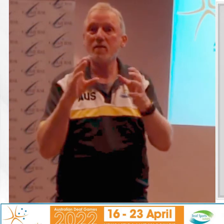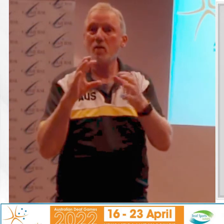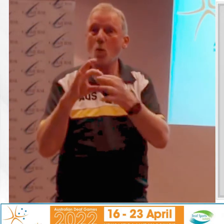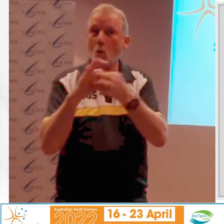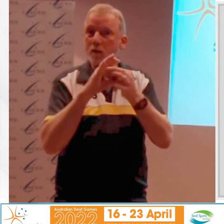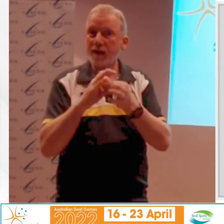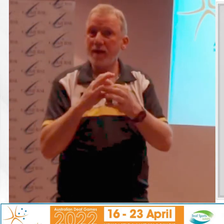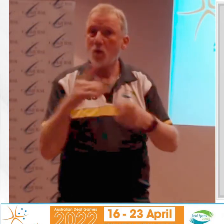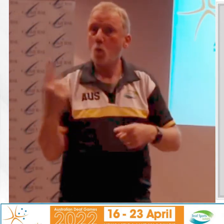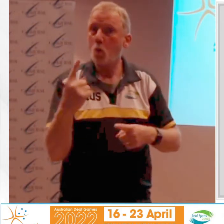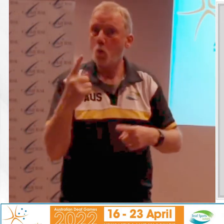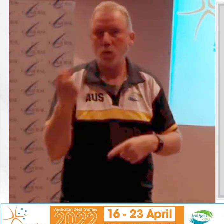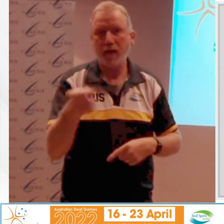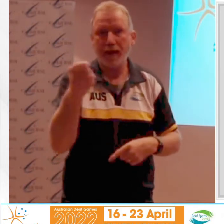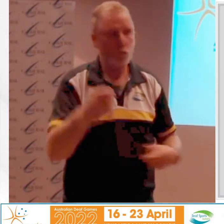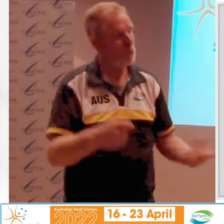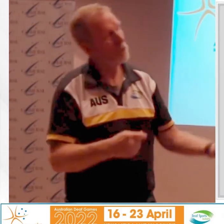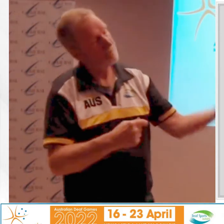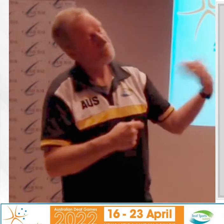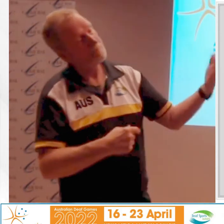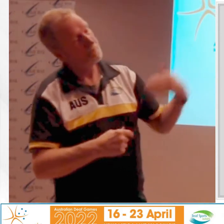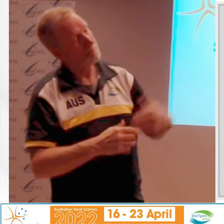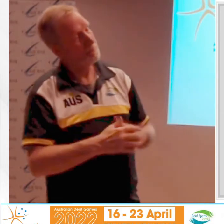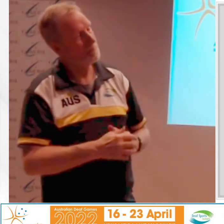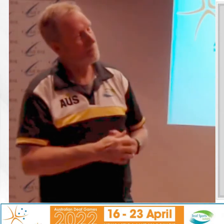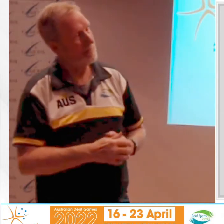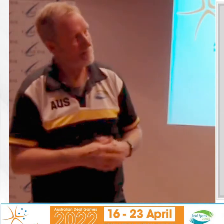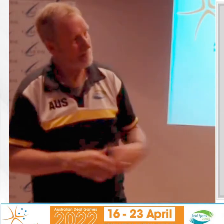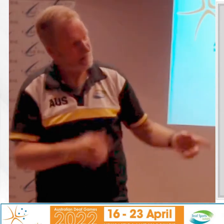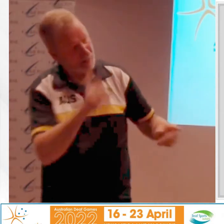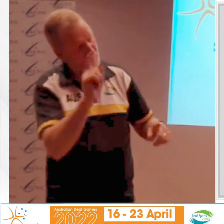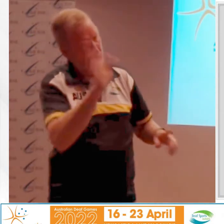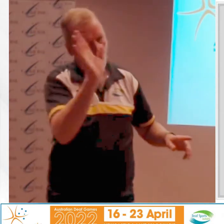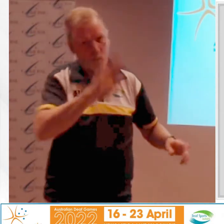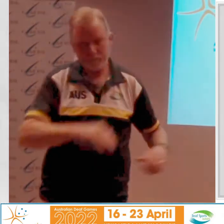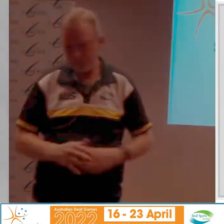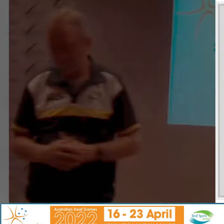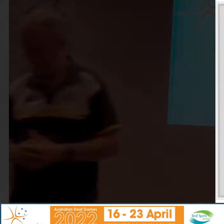We've also got the Ceremonies coordinator who is, come up here